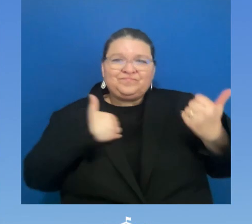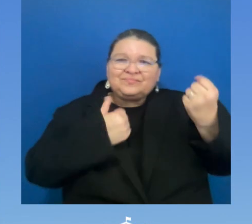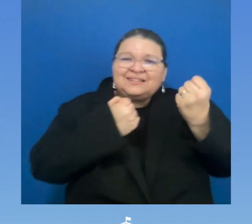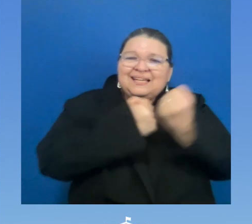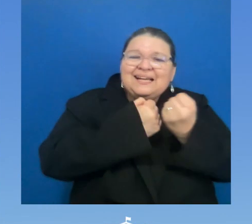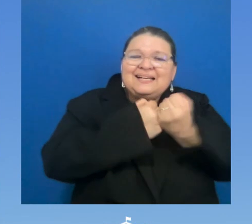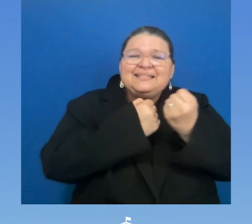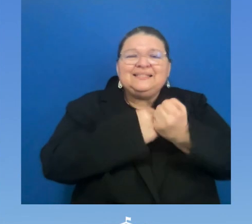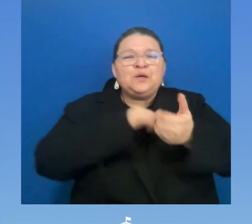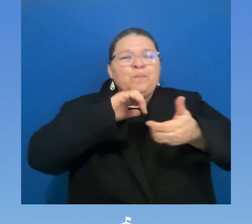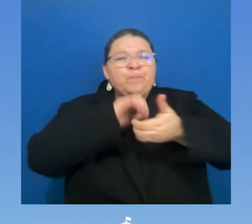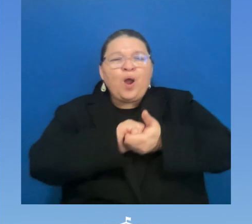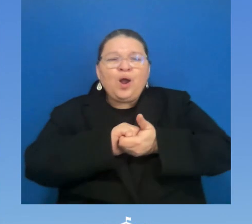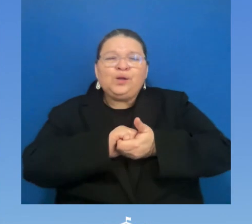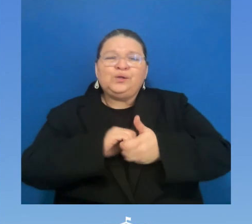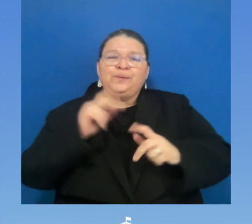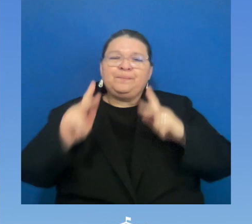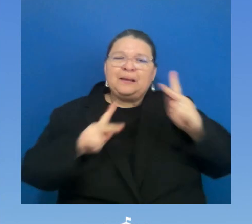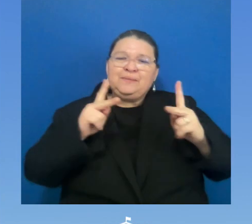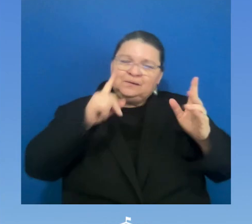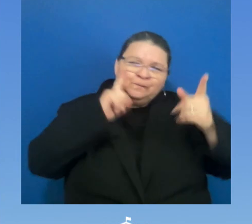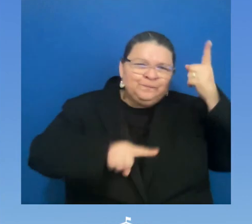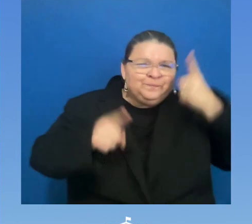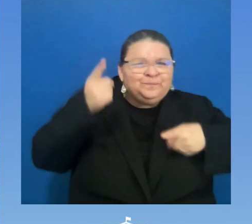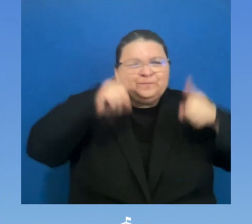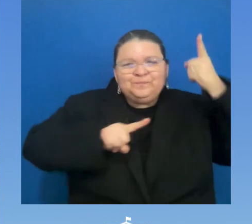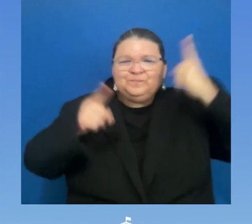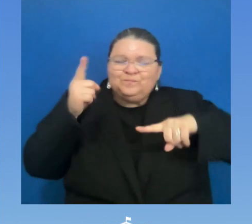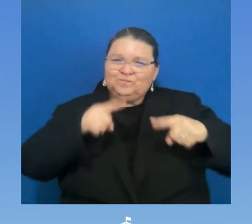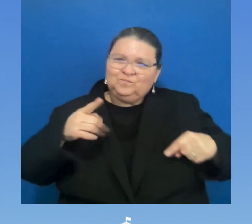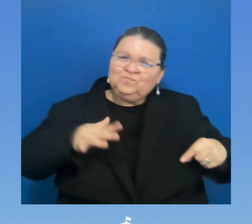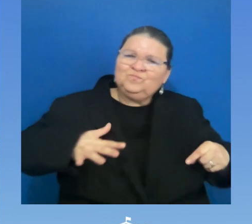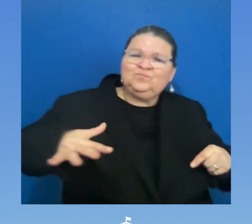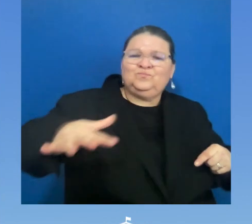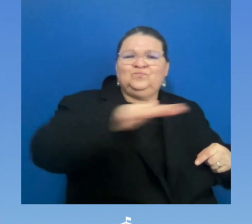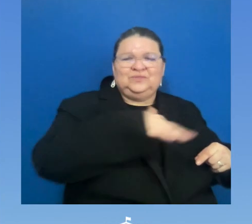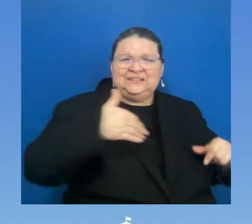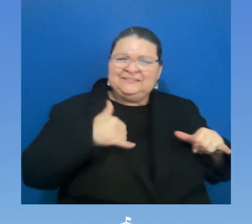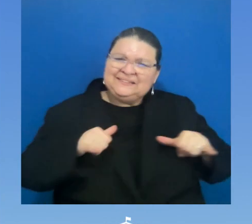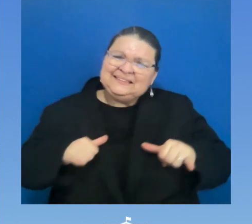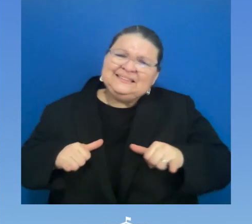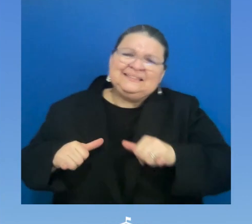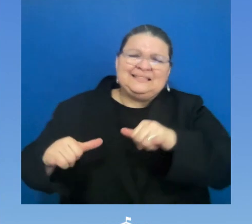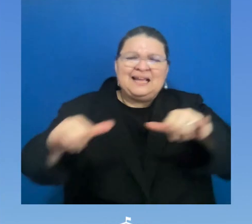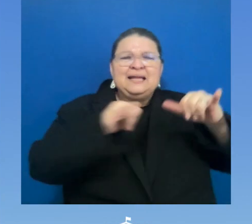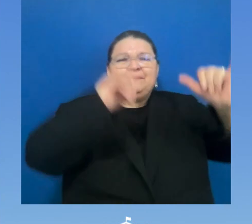And that's where I think the biggest impact can come. Because, as you said, the little knocks -- I mean, everything is a knock.